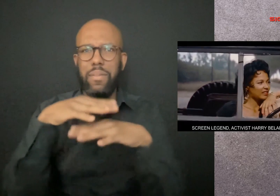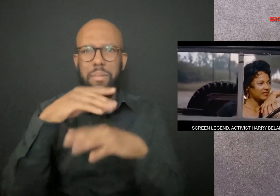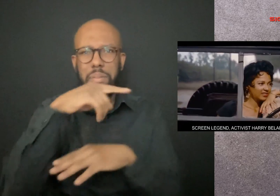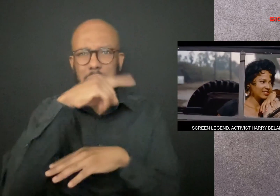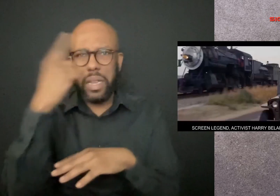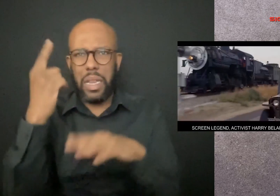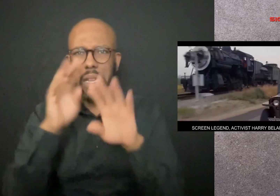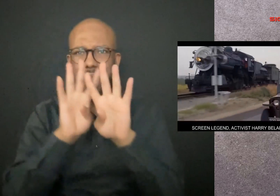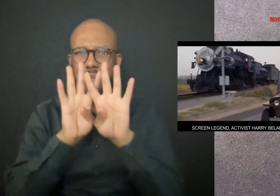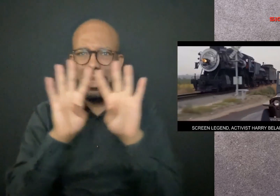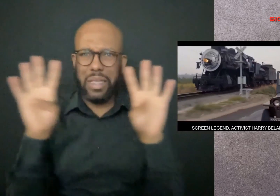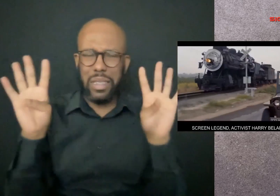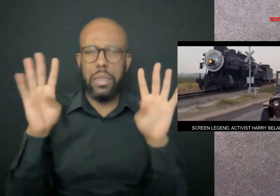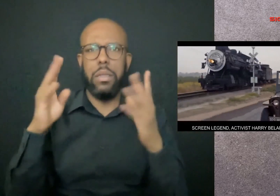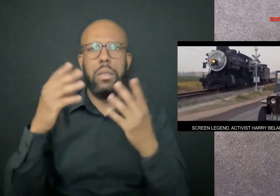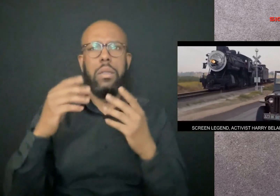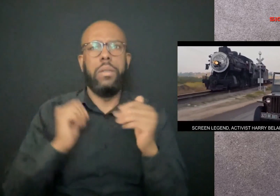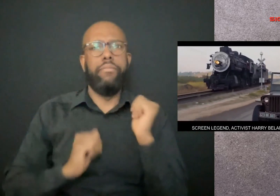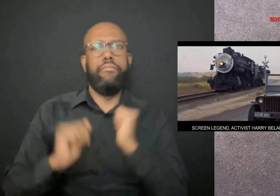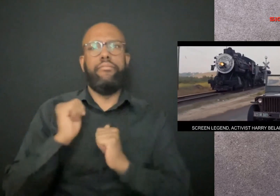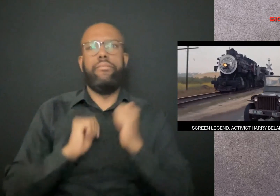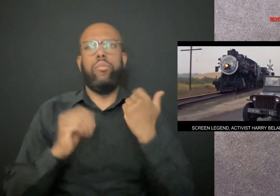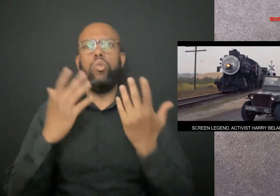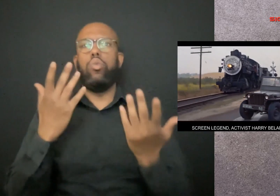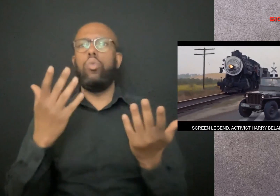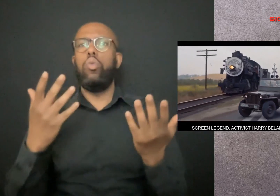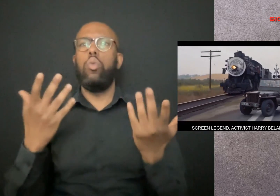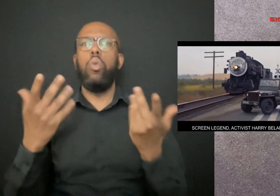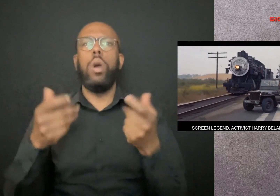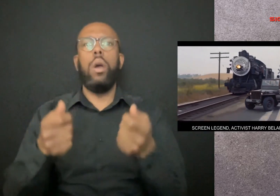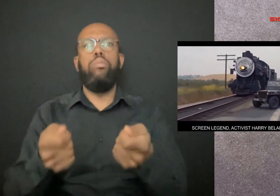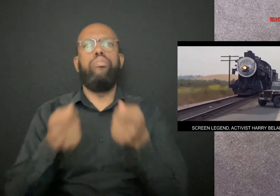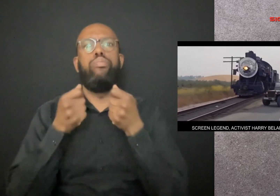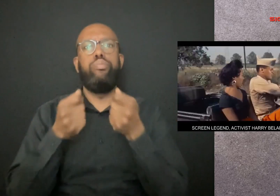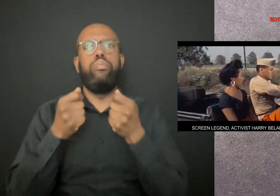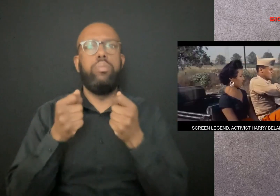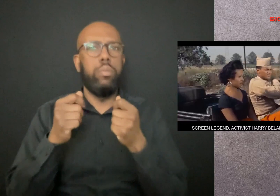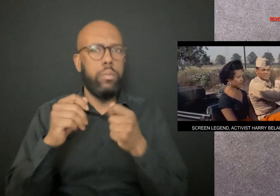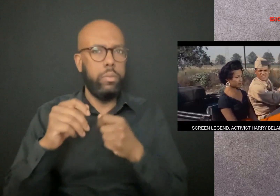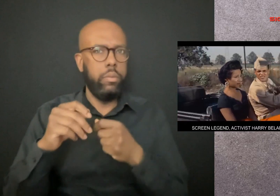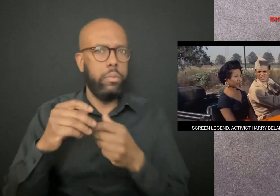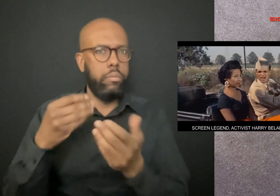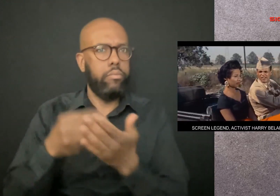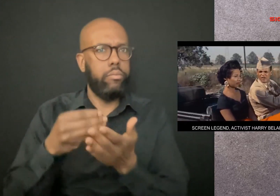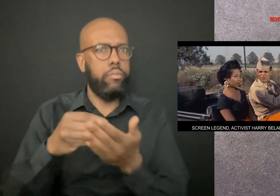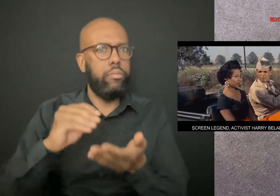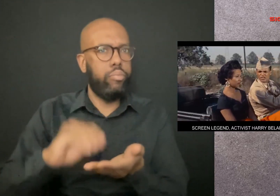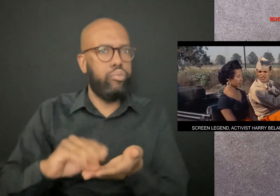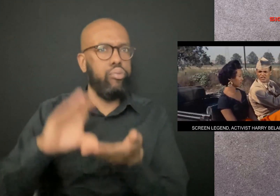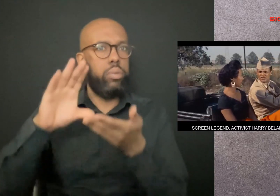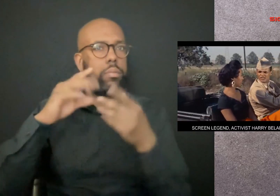it was one of the first films with an all-black cast to garner box office success